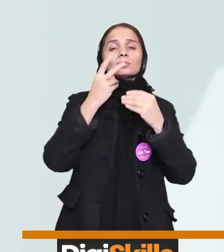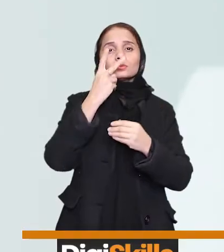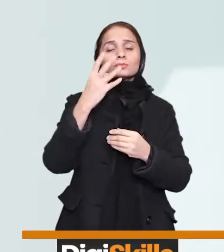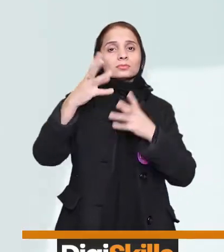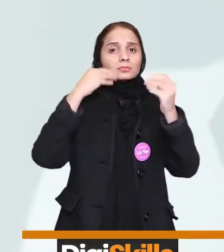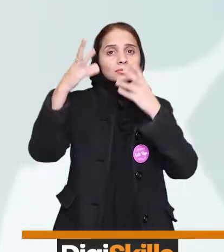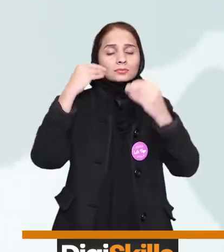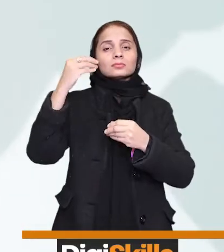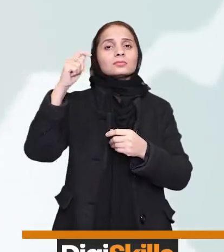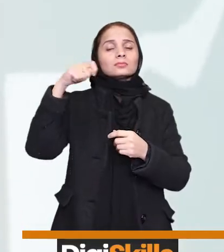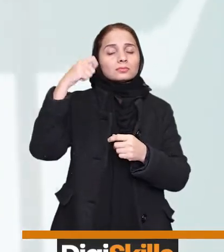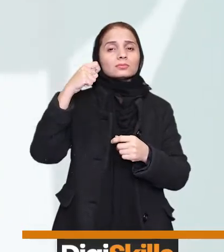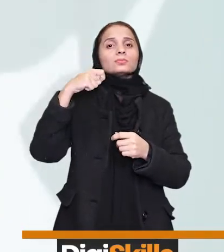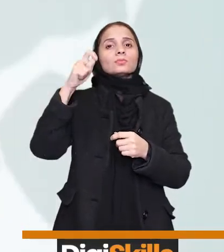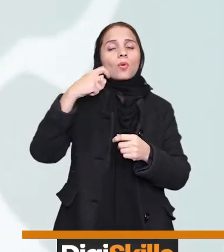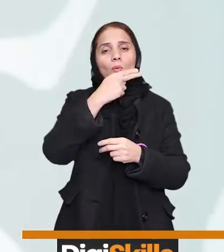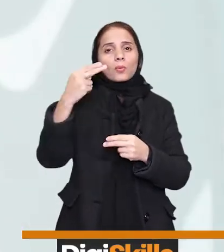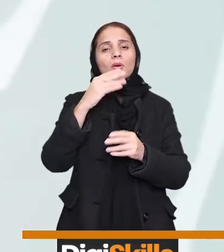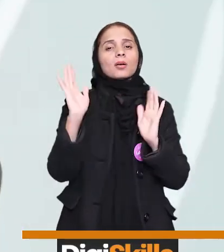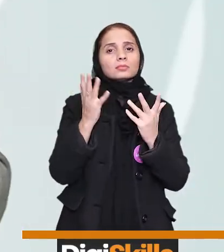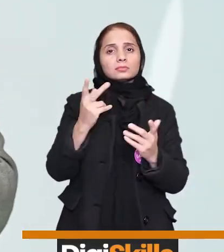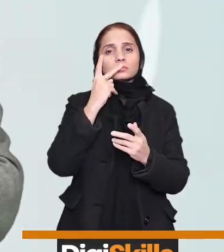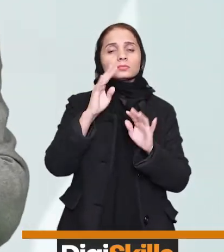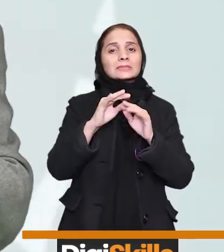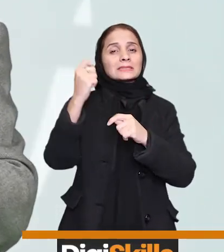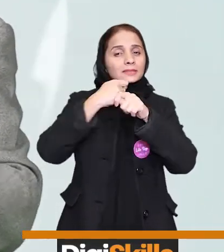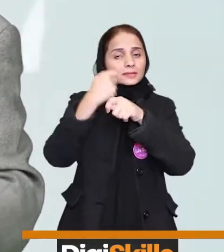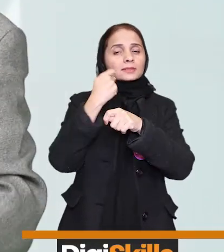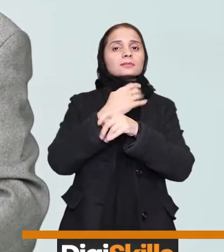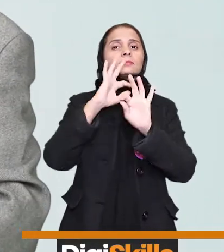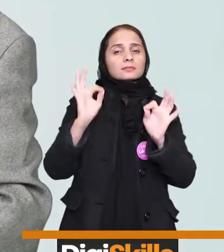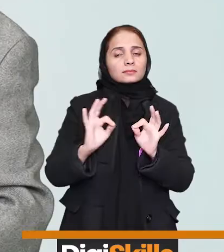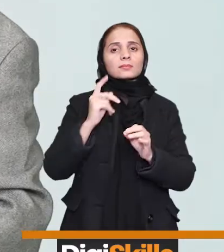business development skills and of course your computer skills which matter's a lot.